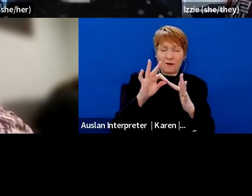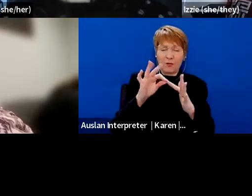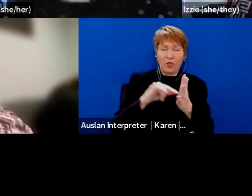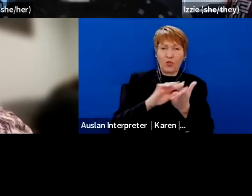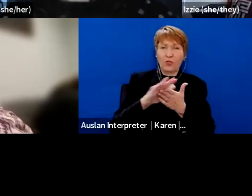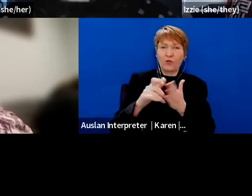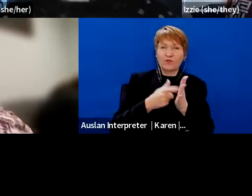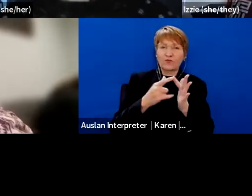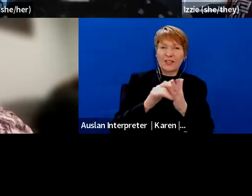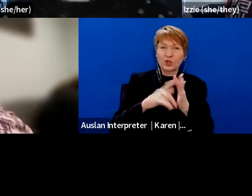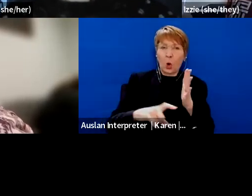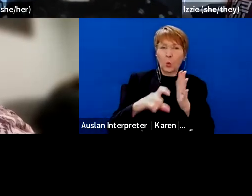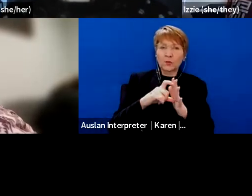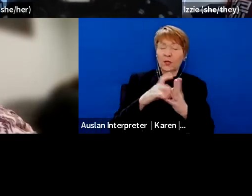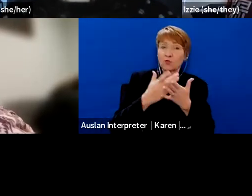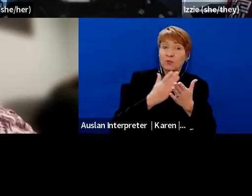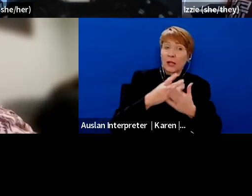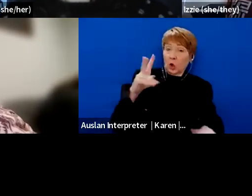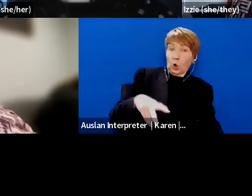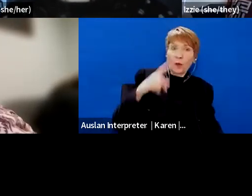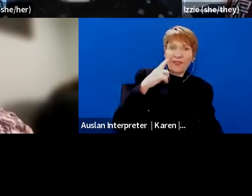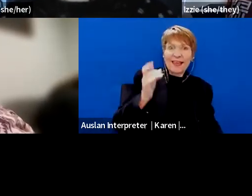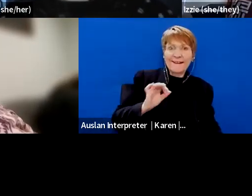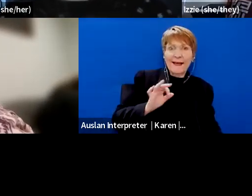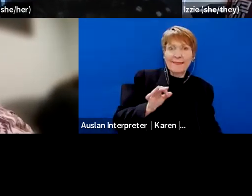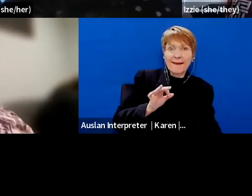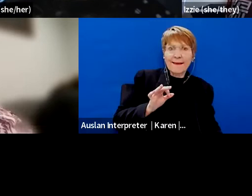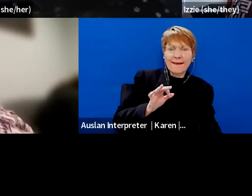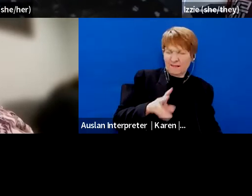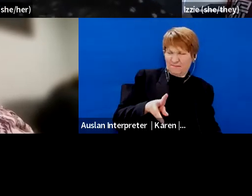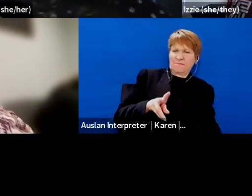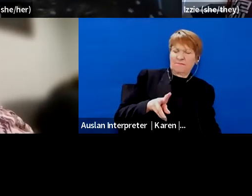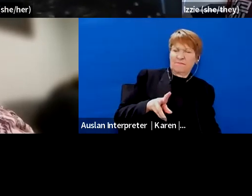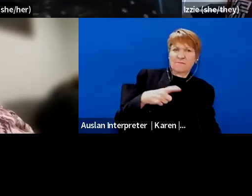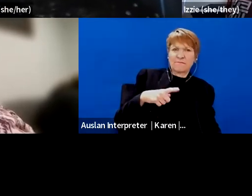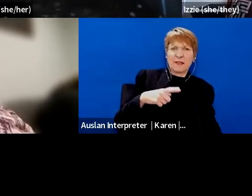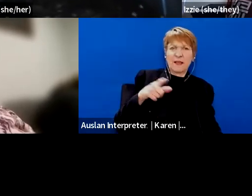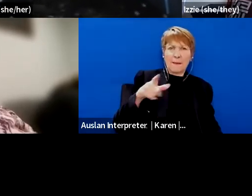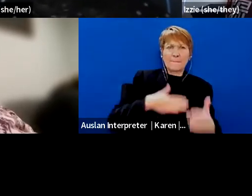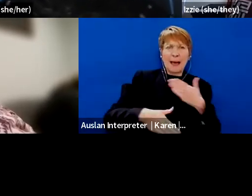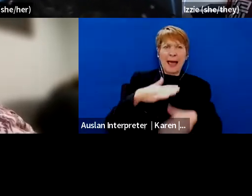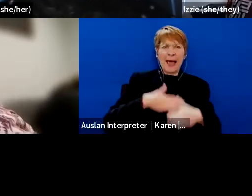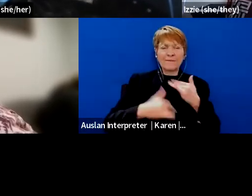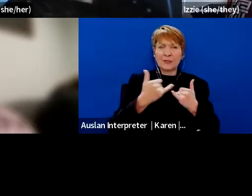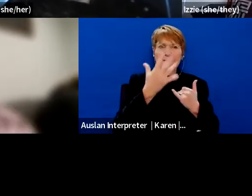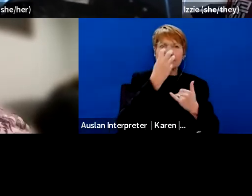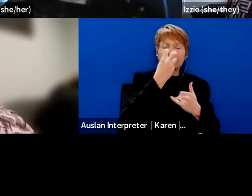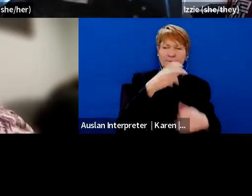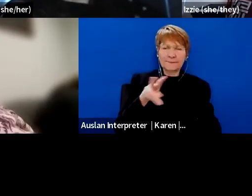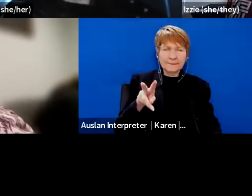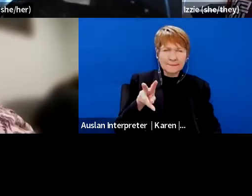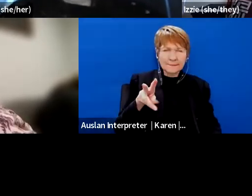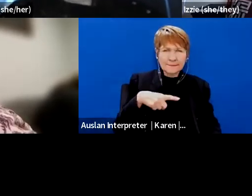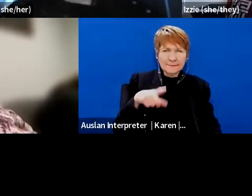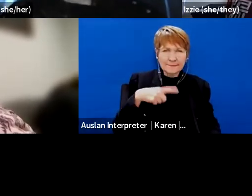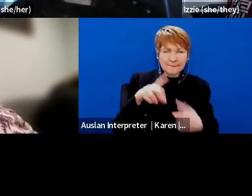So, quite often we don't know that she's in pain, until she starts behaving like a very, very cranky person.